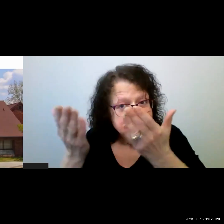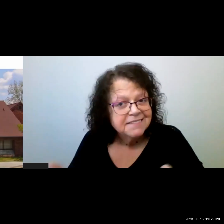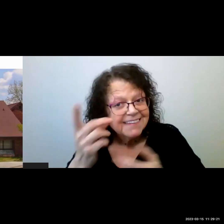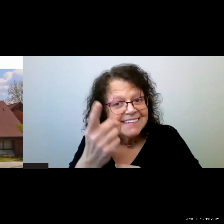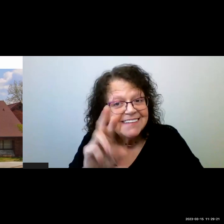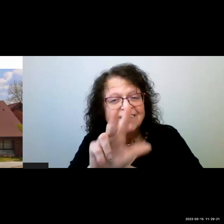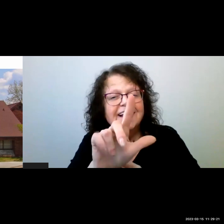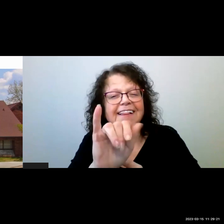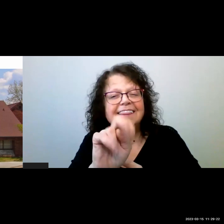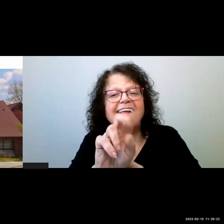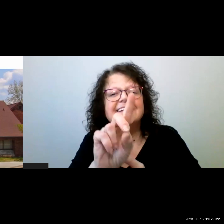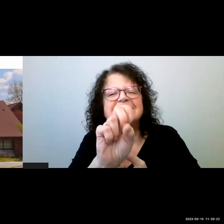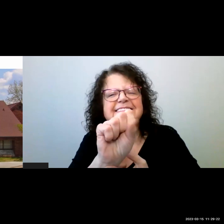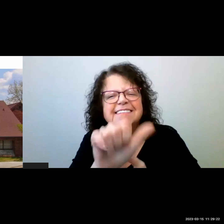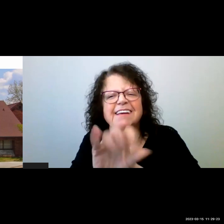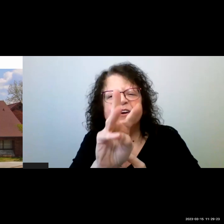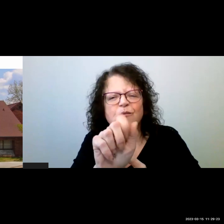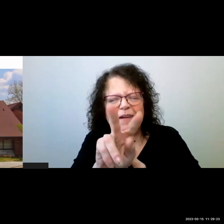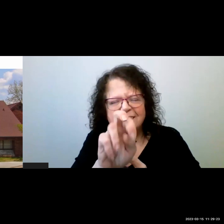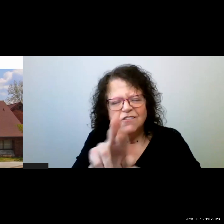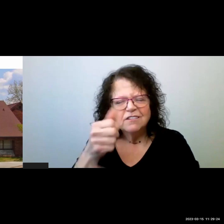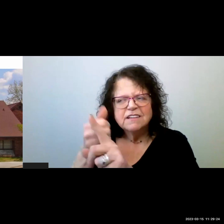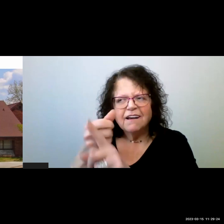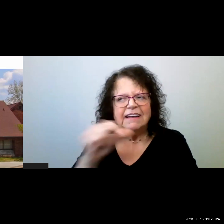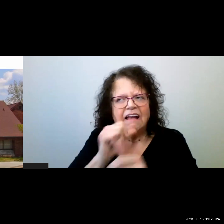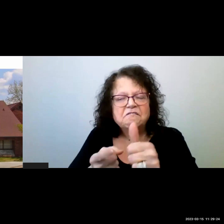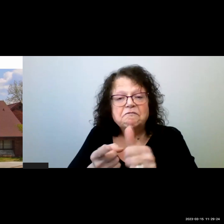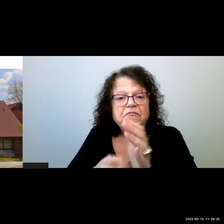Lindsay Weaver who -- this is not her first time joining us. We appreciate her coming